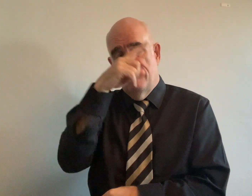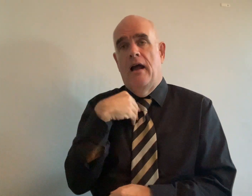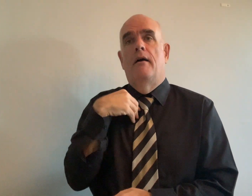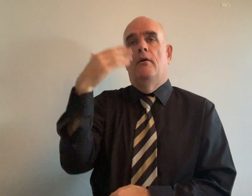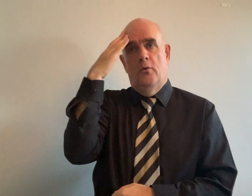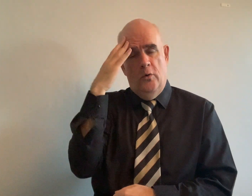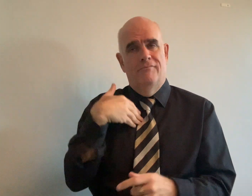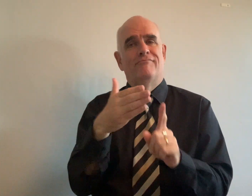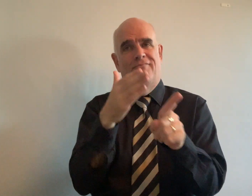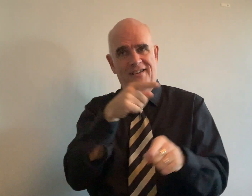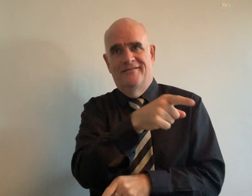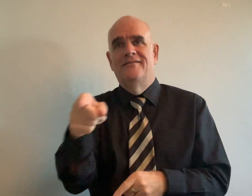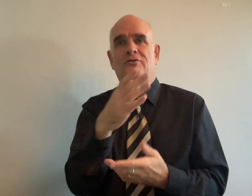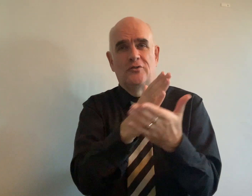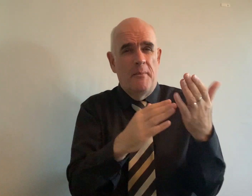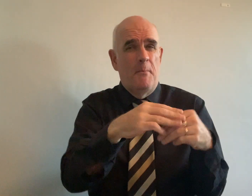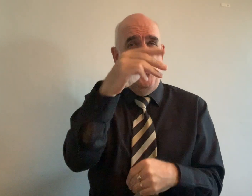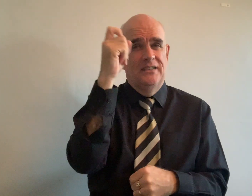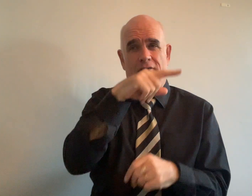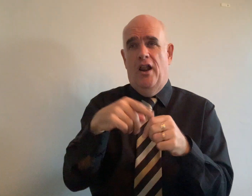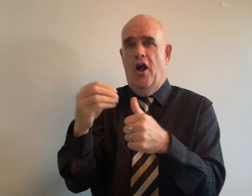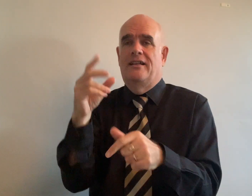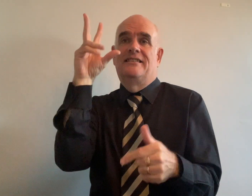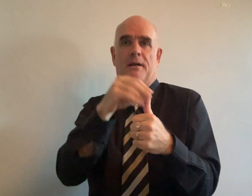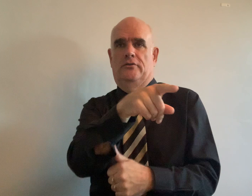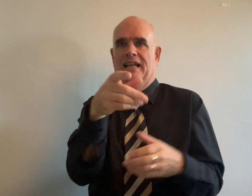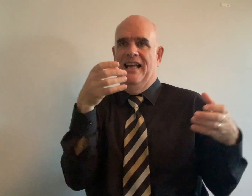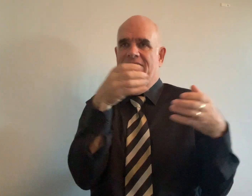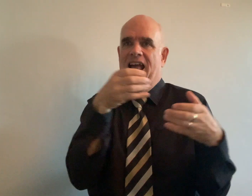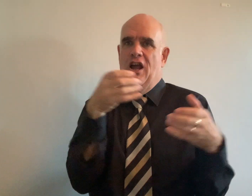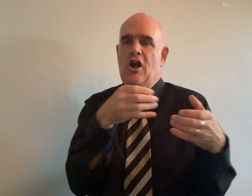The days ahead may continue to be difficult, and for some, I recognise, they are more difficult than